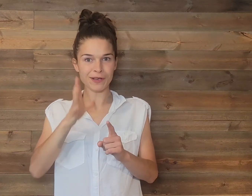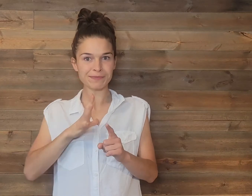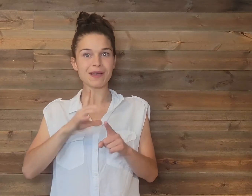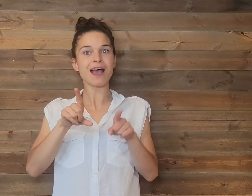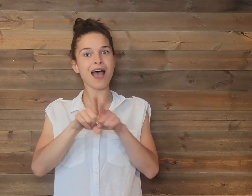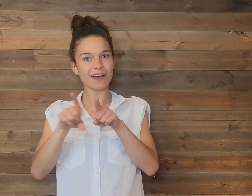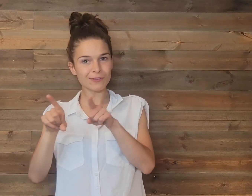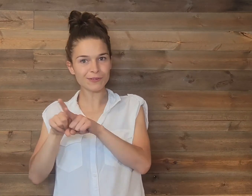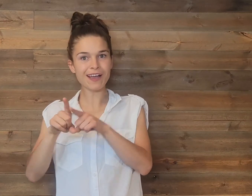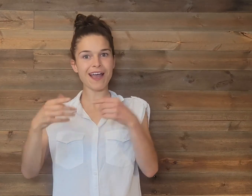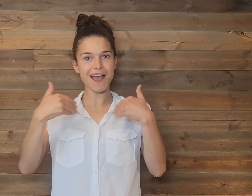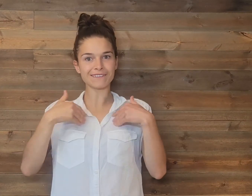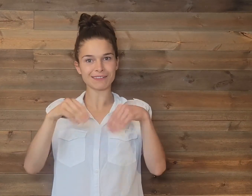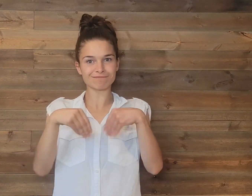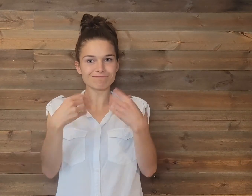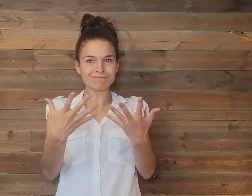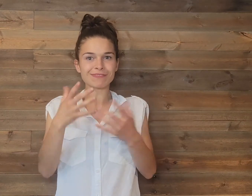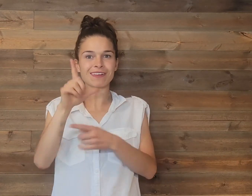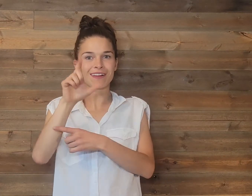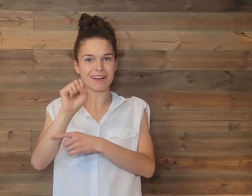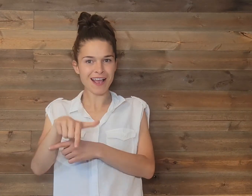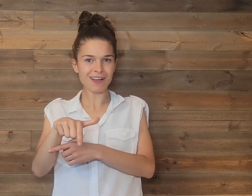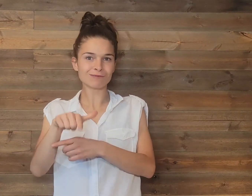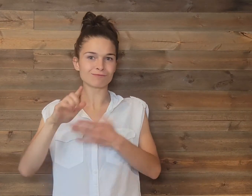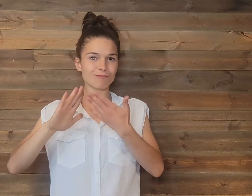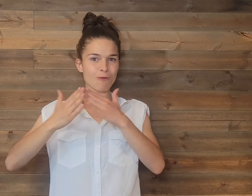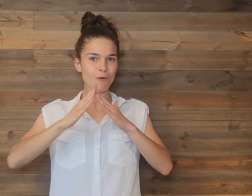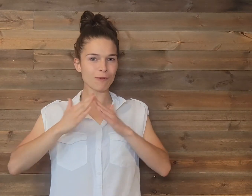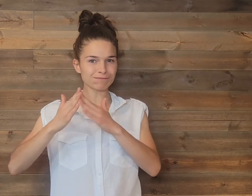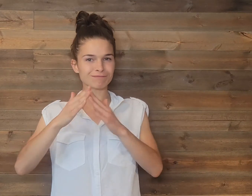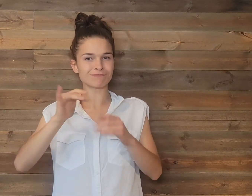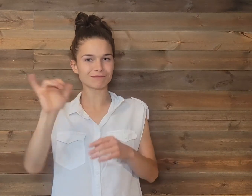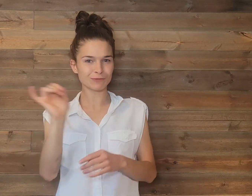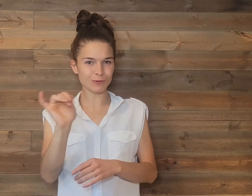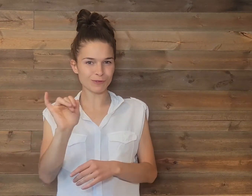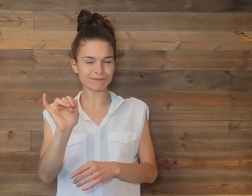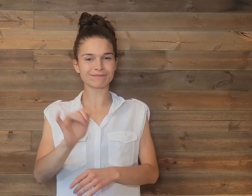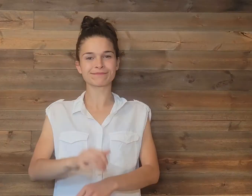to serve Deaf women but also meet the needs of the LSQ community.